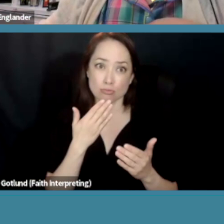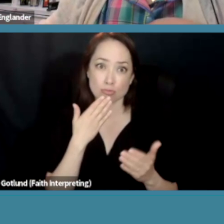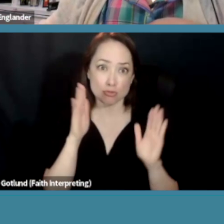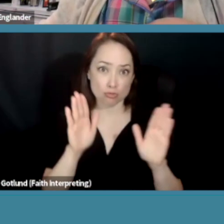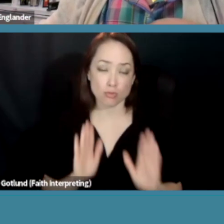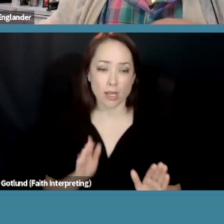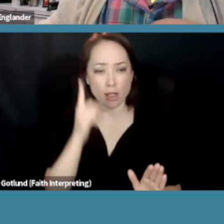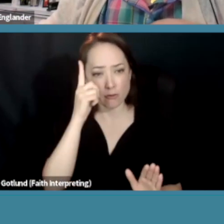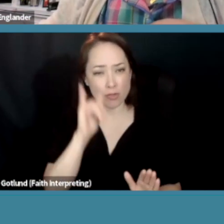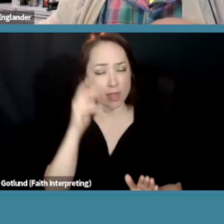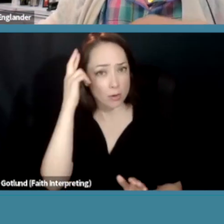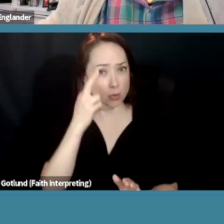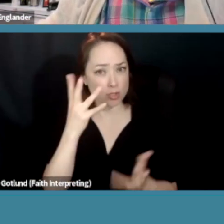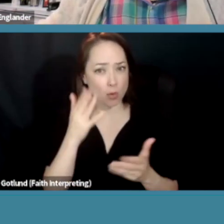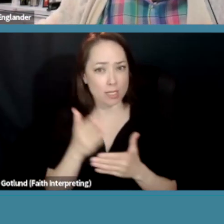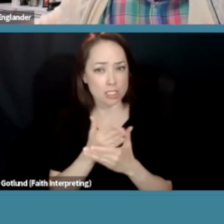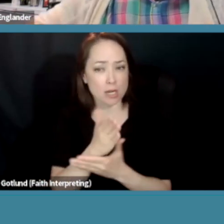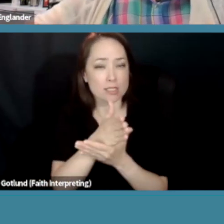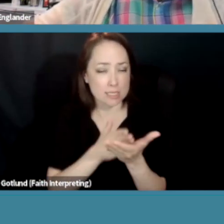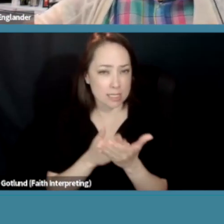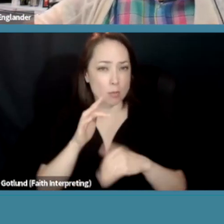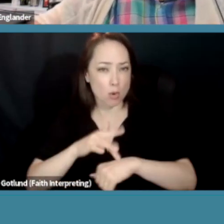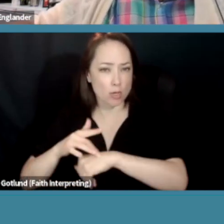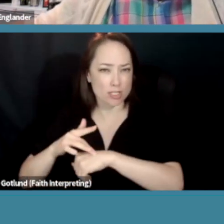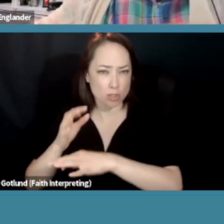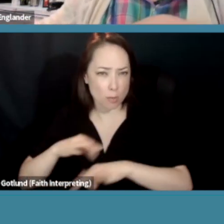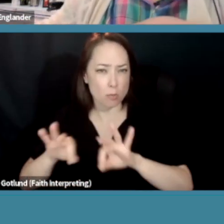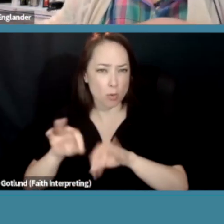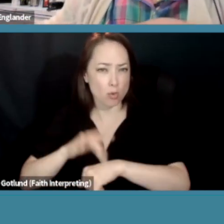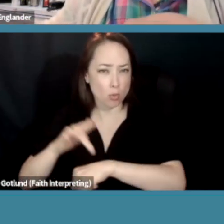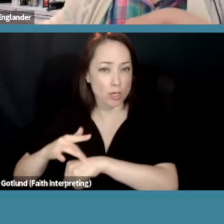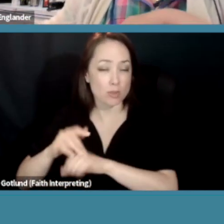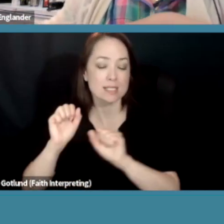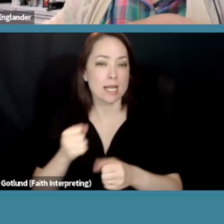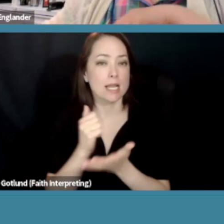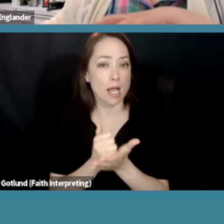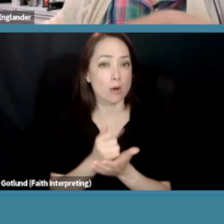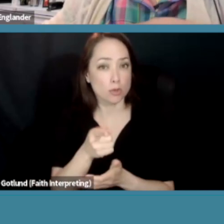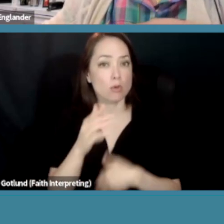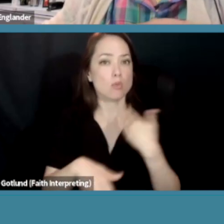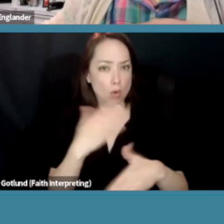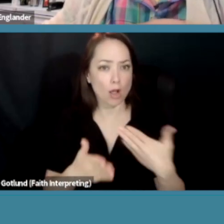we wanted to share some useful resources that can help you along at whatever stage